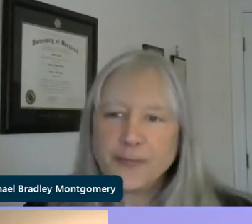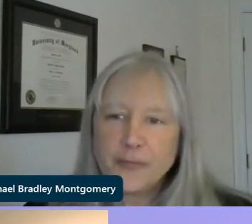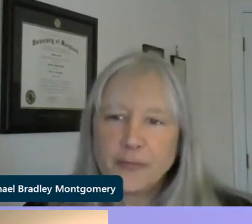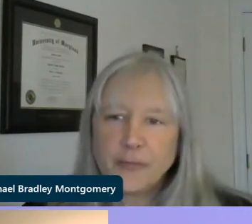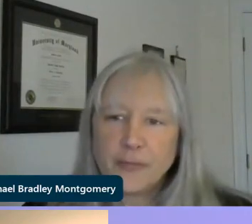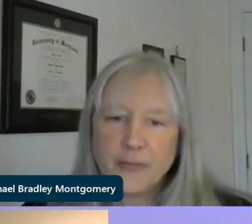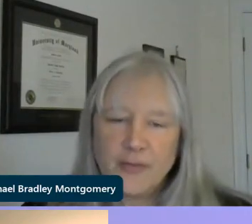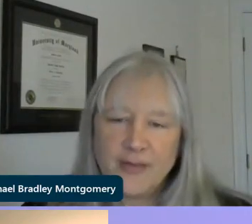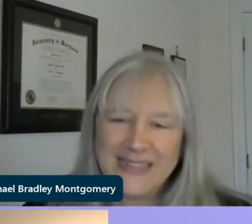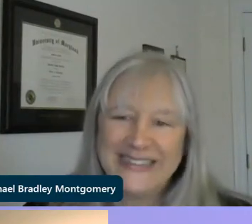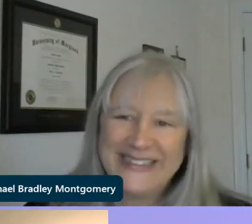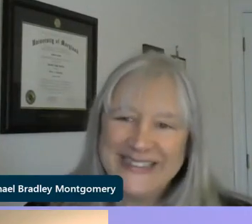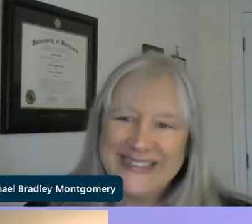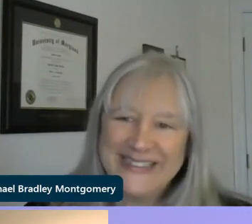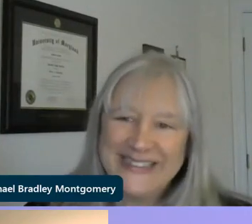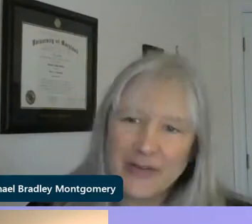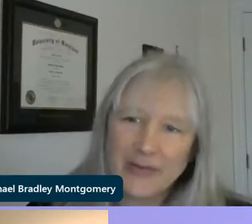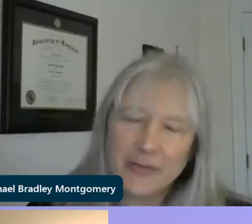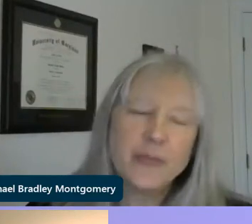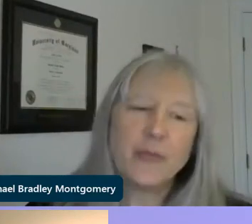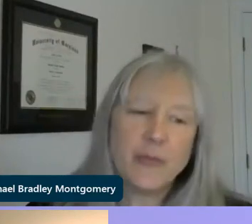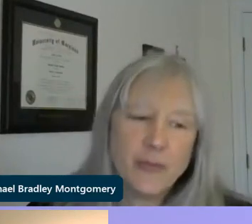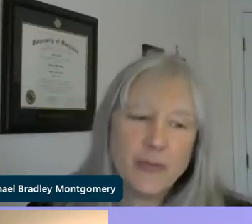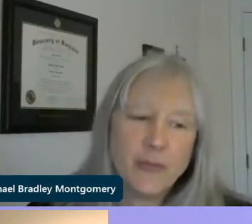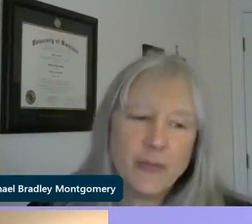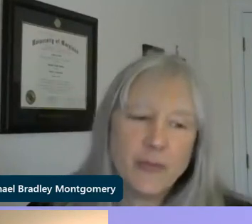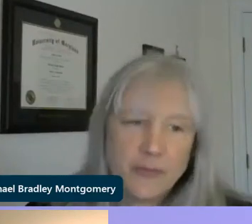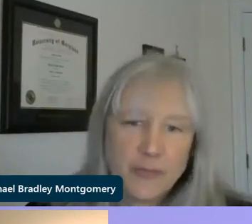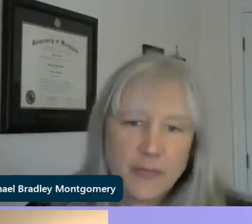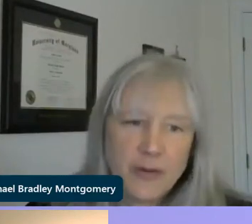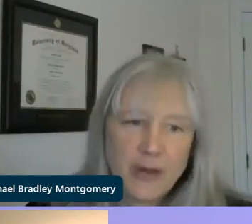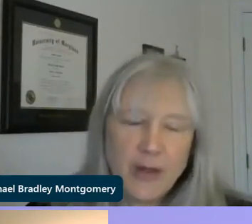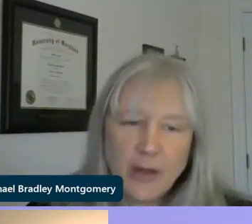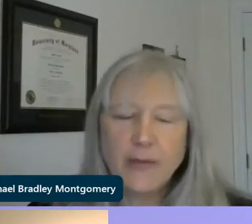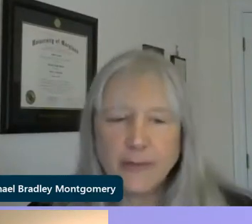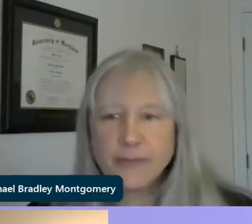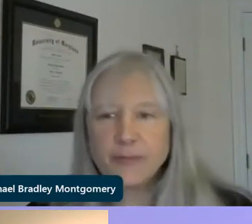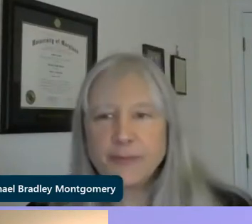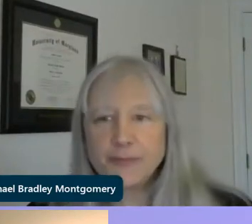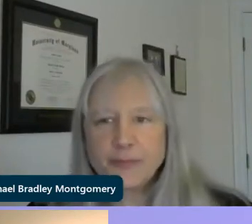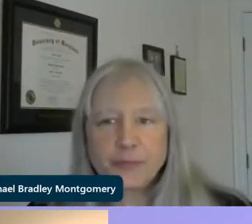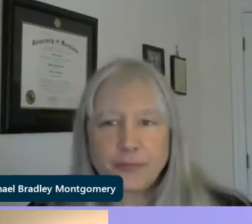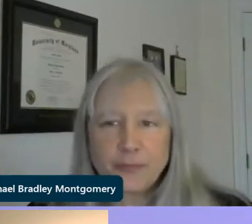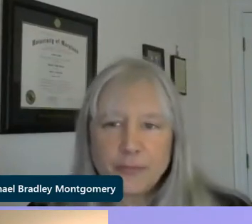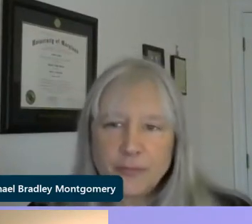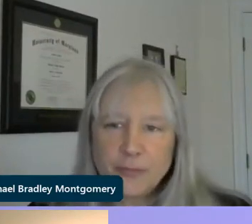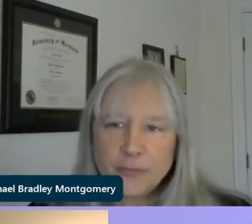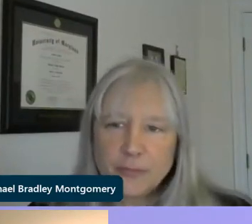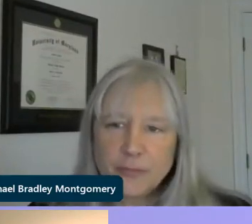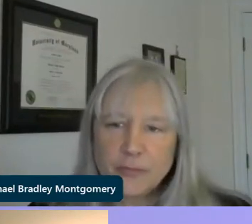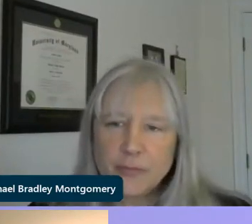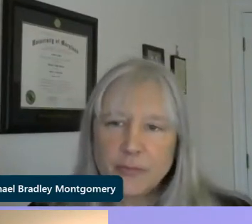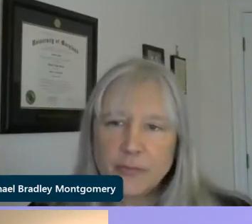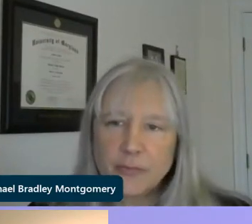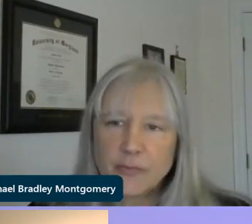but where should someone go that wants to follow along with what the team is doing and some of the findings that you're finding